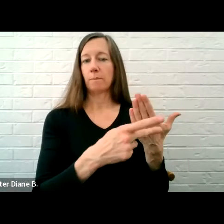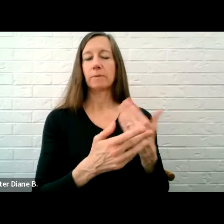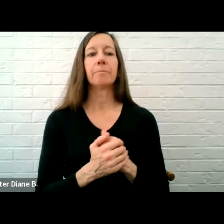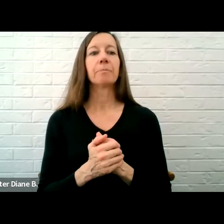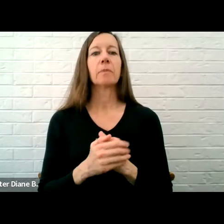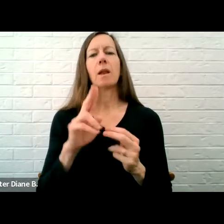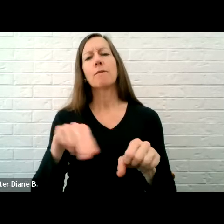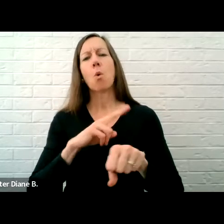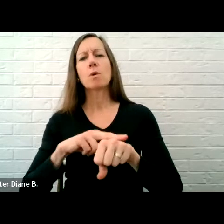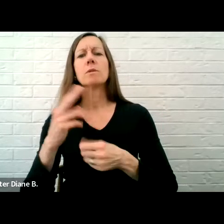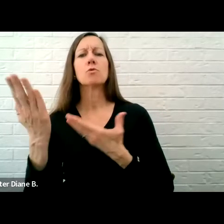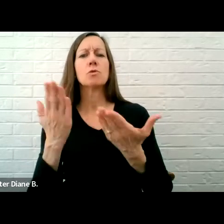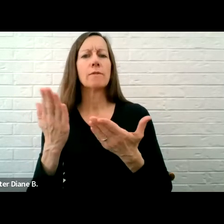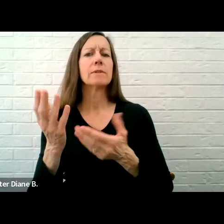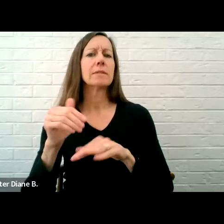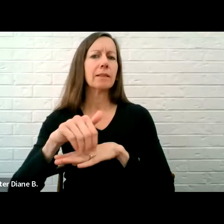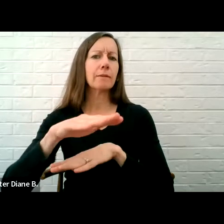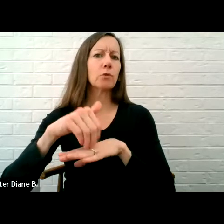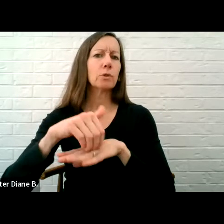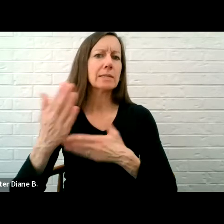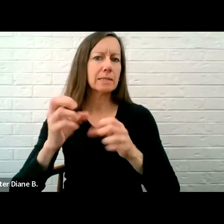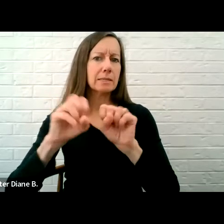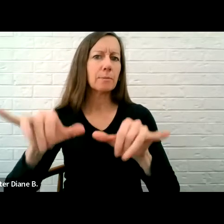delivery systems and partners in the in the way that services are delivered.